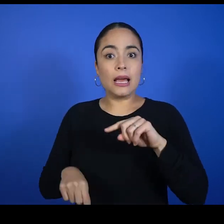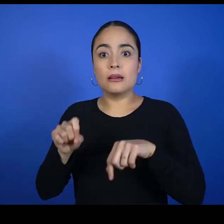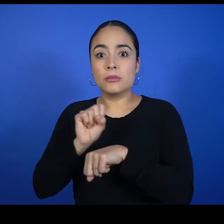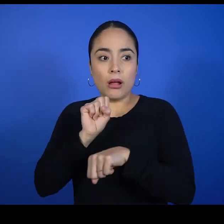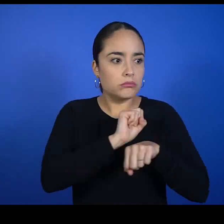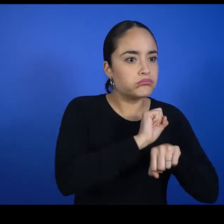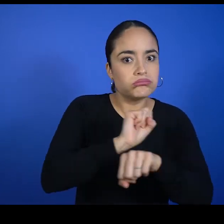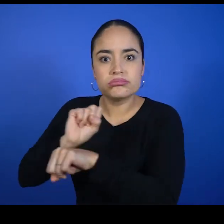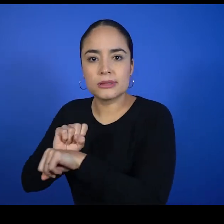that most people don't have.